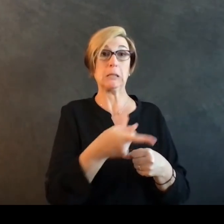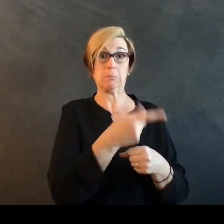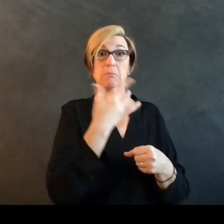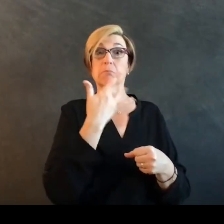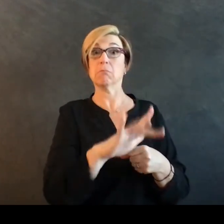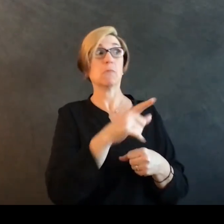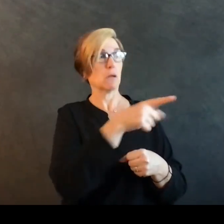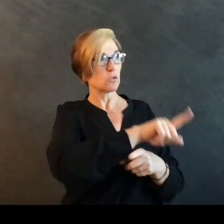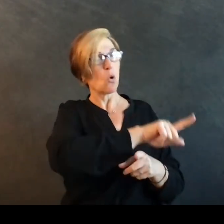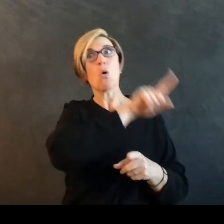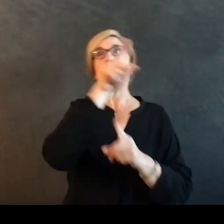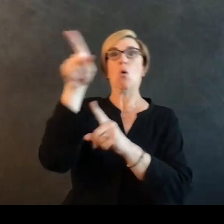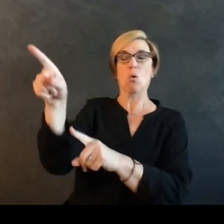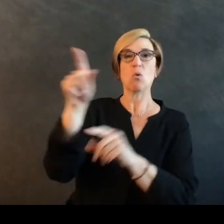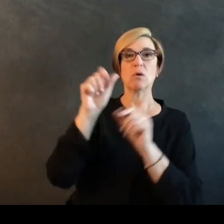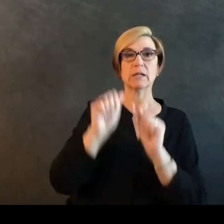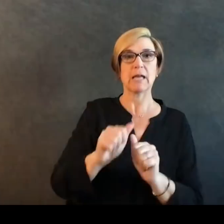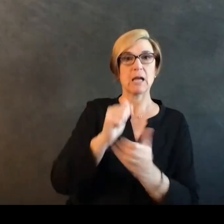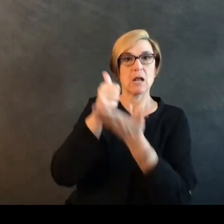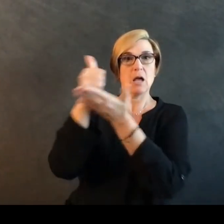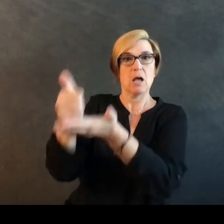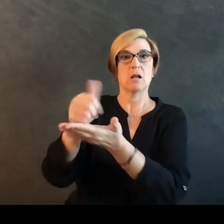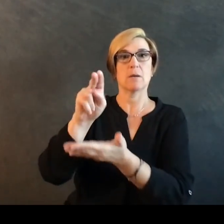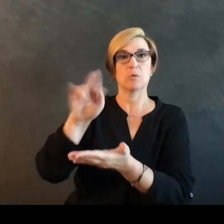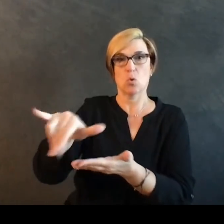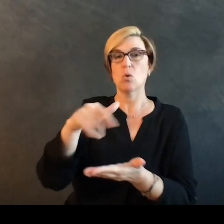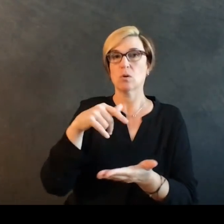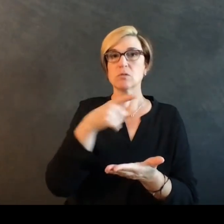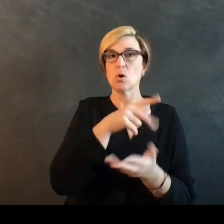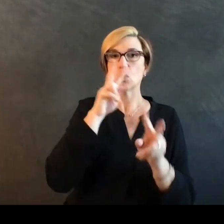website and we would really appreciate your help New York City needs it